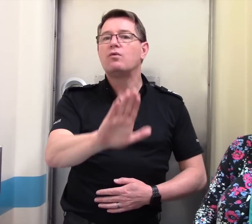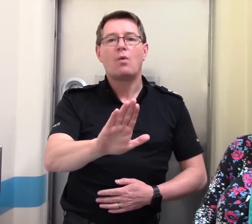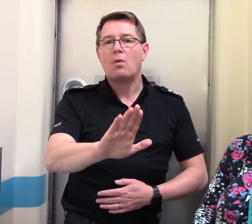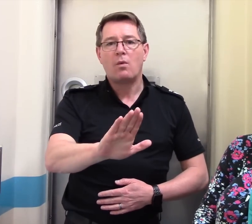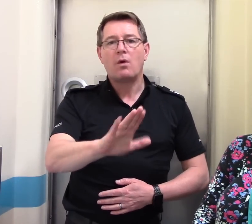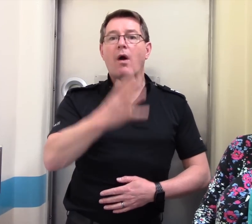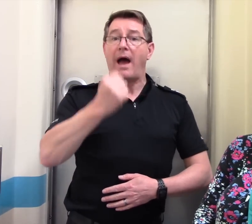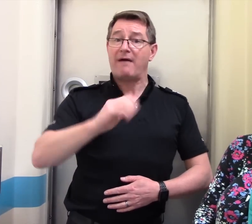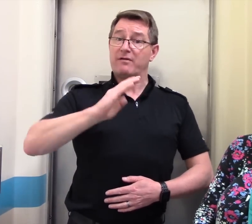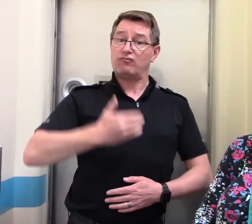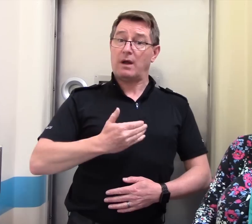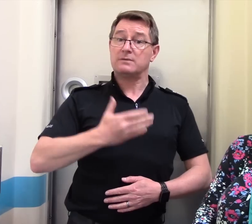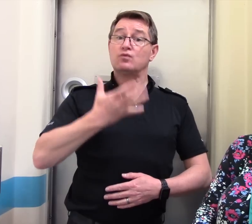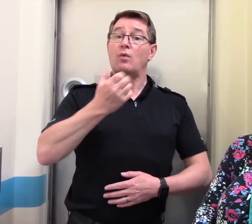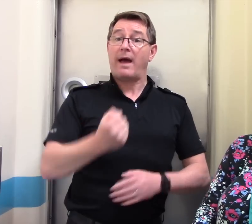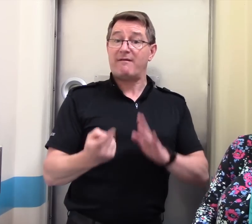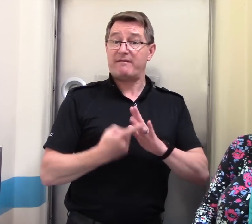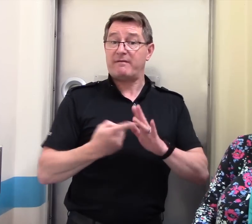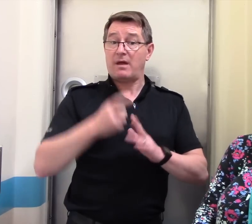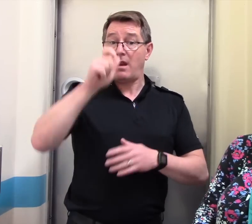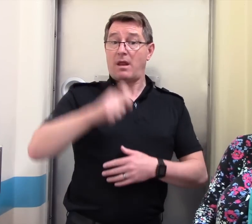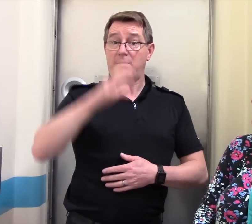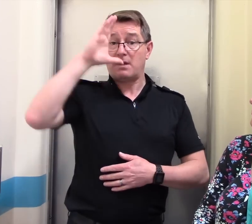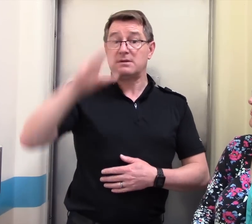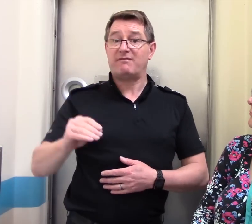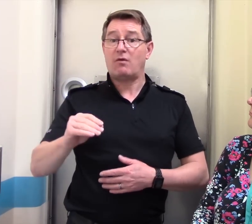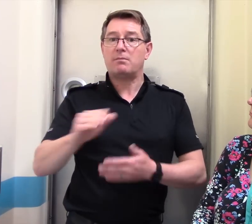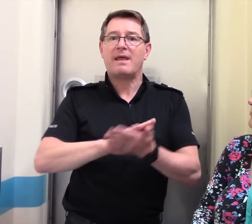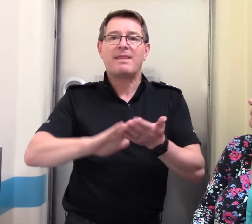but no, you have the right to have someone informed,